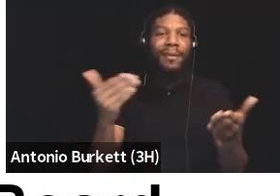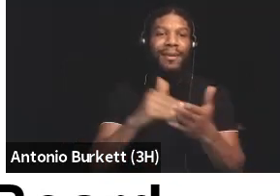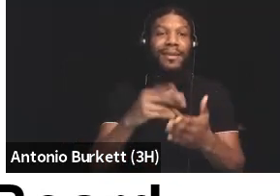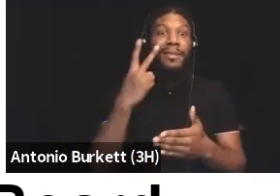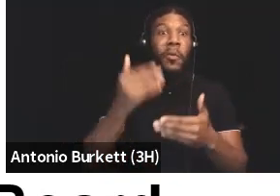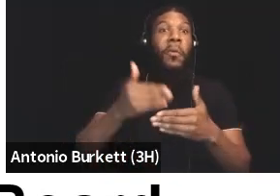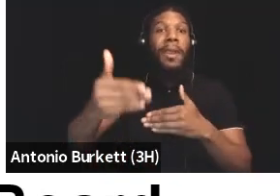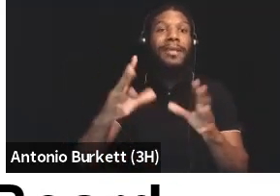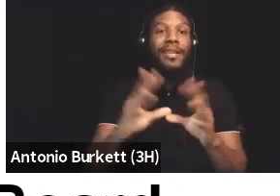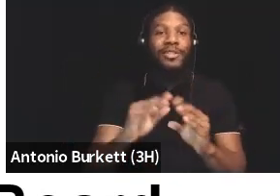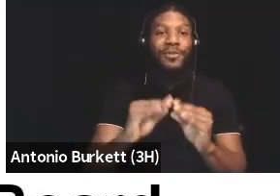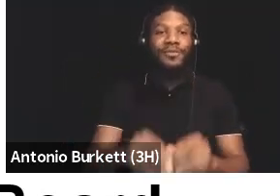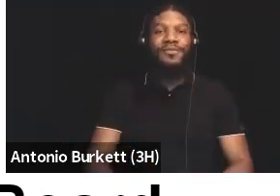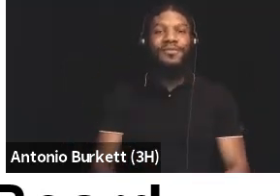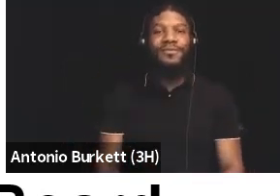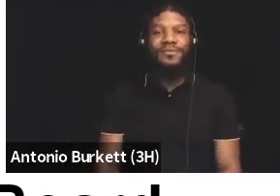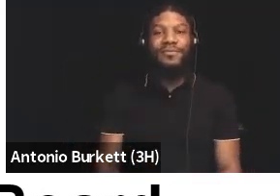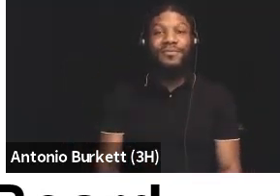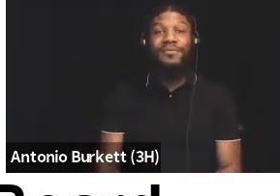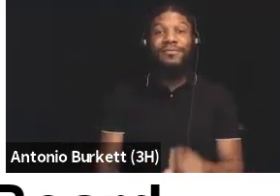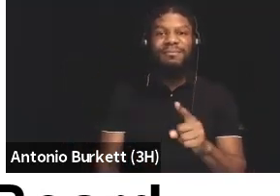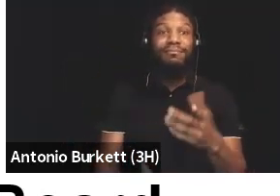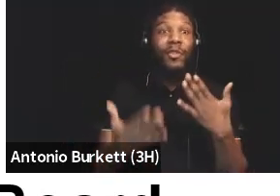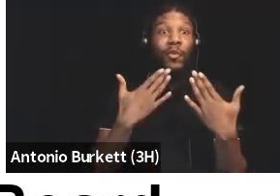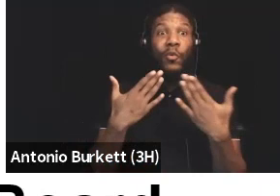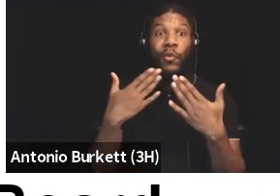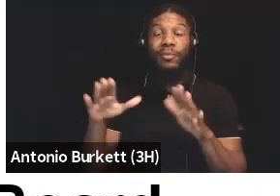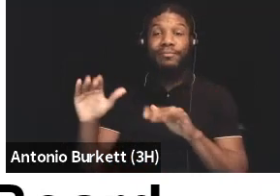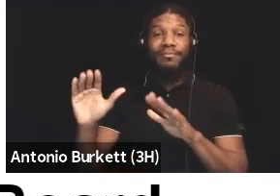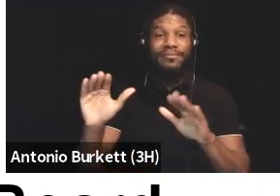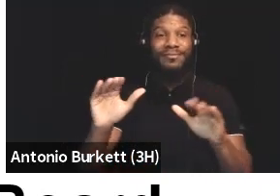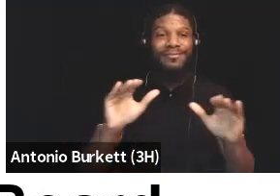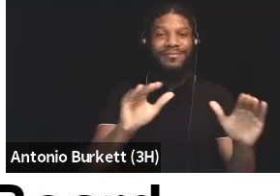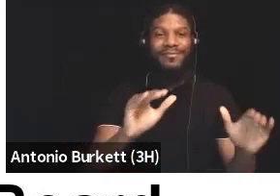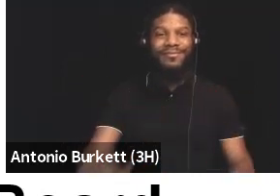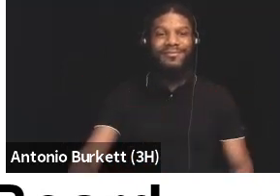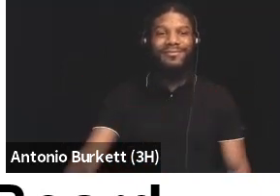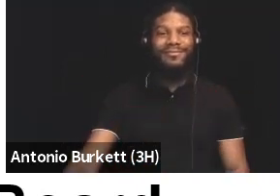[Lisa] Thank you so much. Thank you. [Heidi] Thank you.